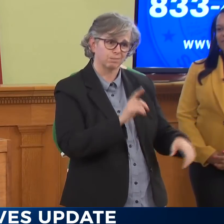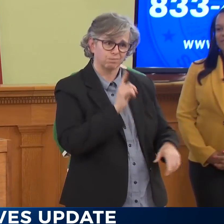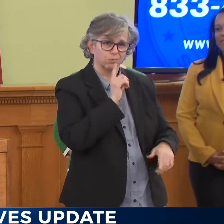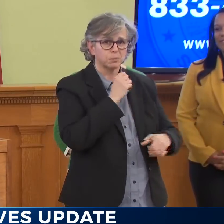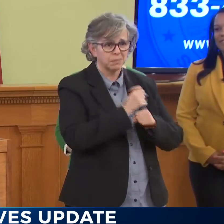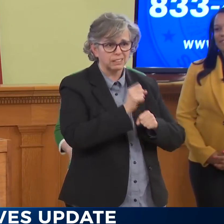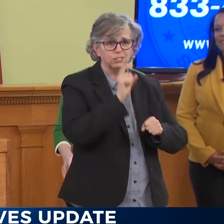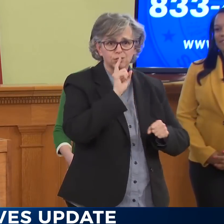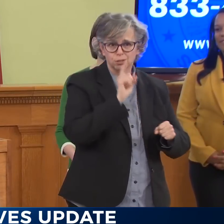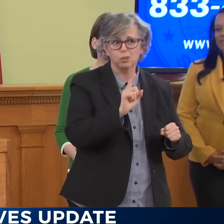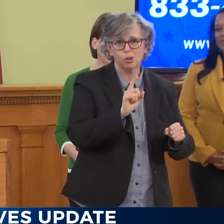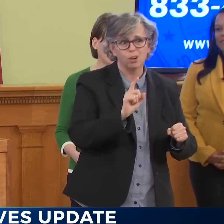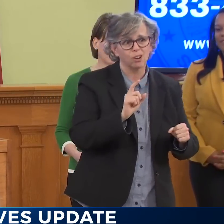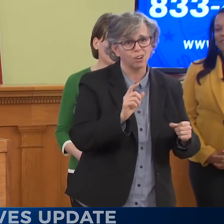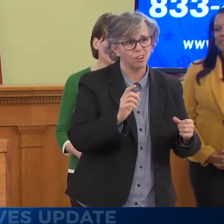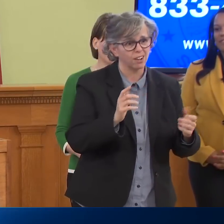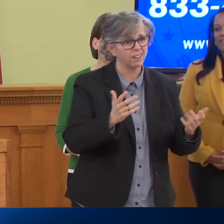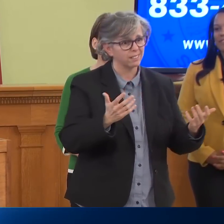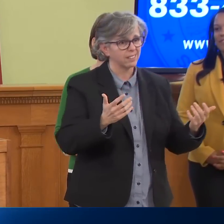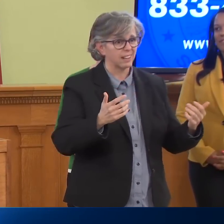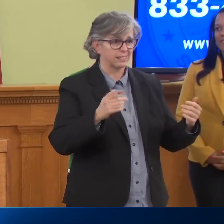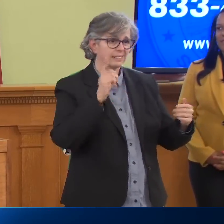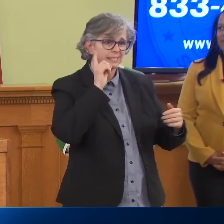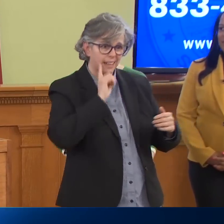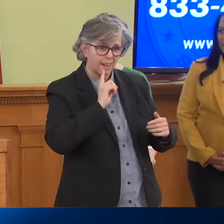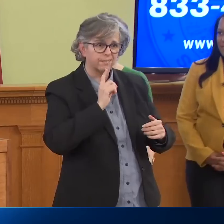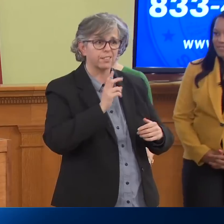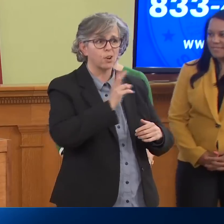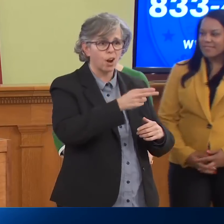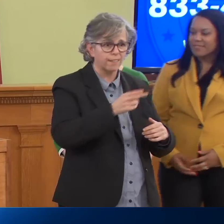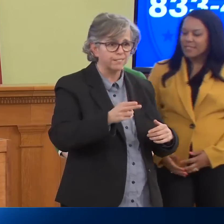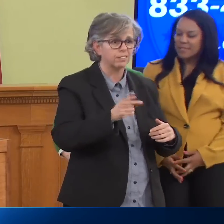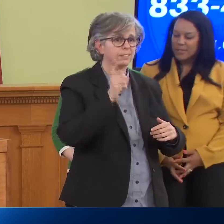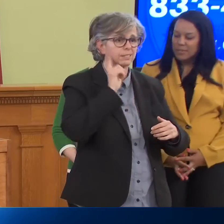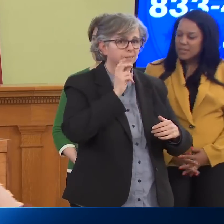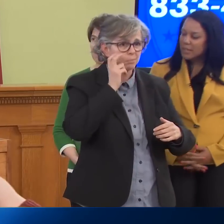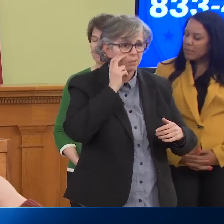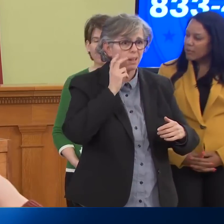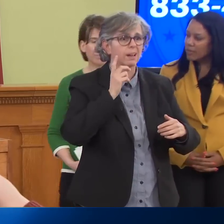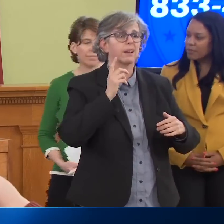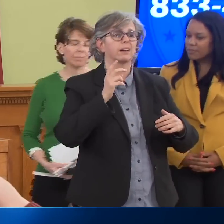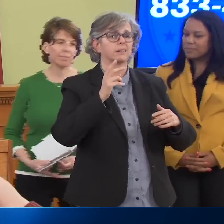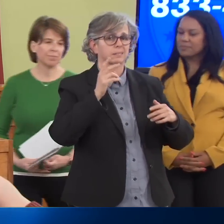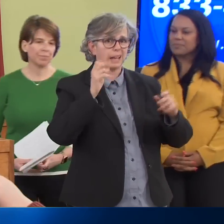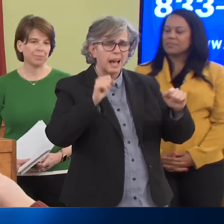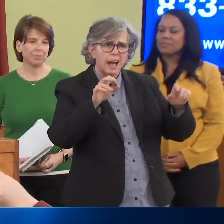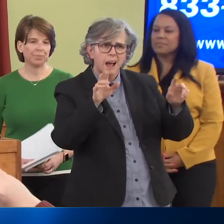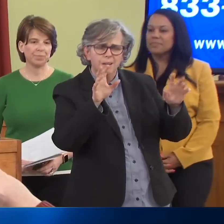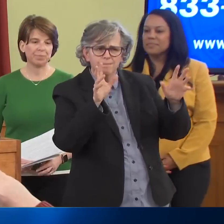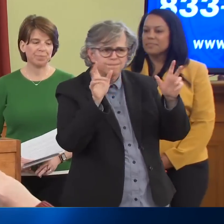LET ME FIRST THANK OUR SIGN LANGUAGE INTERPRETERS, AND THANK YOU VERY MUCH. WE ARE GRATEFUL FOR WHAT YOU AND YOUR TEAM HAVE DONE, MAKING